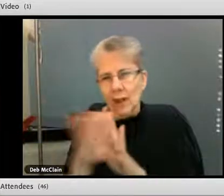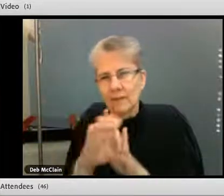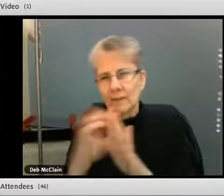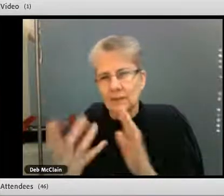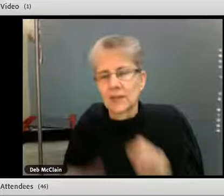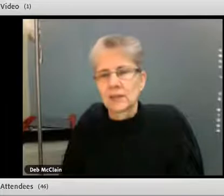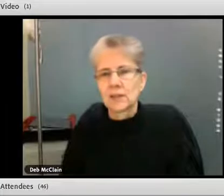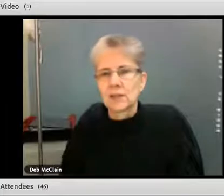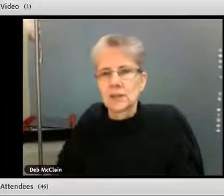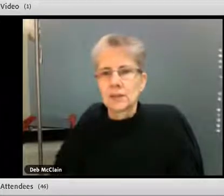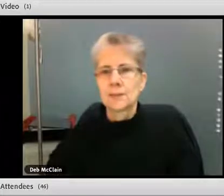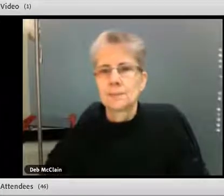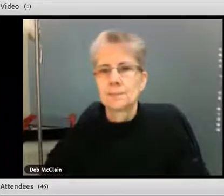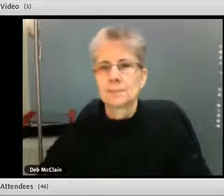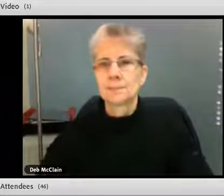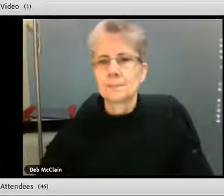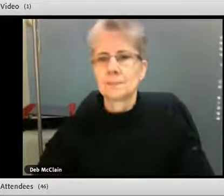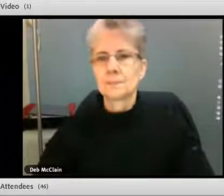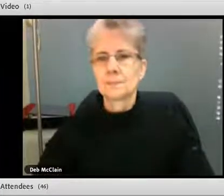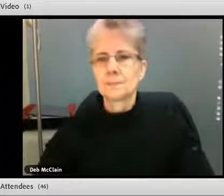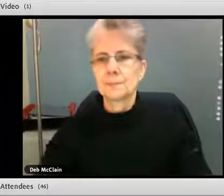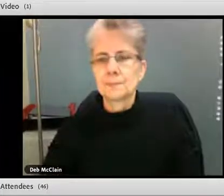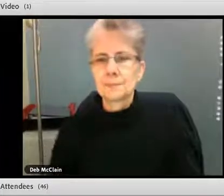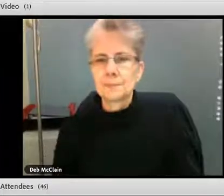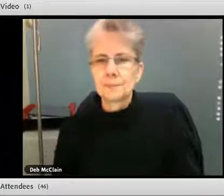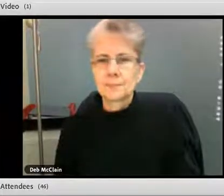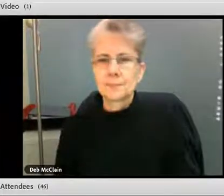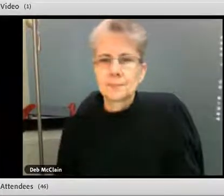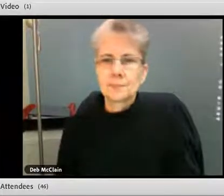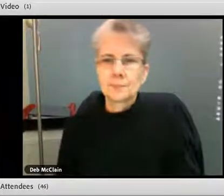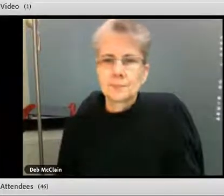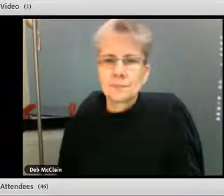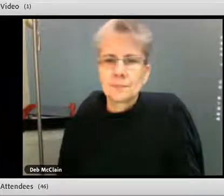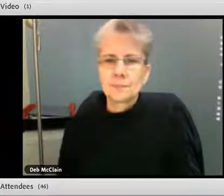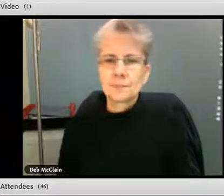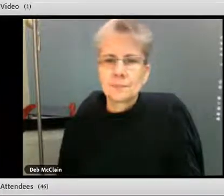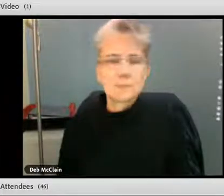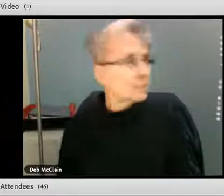I am so sorry. I'm slaughtering your name.